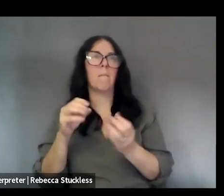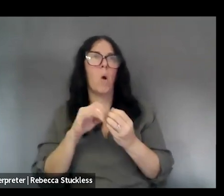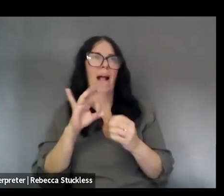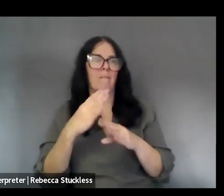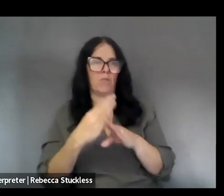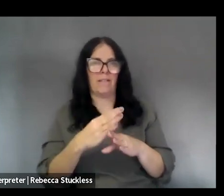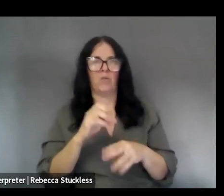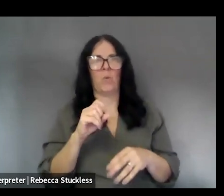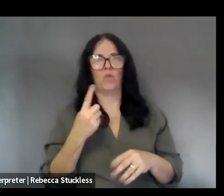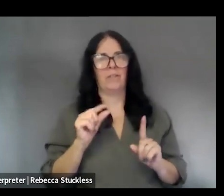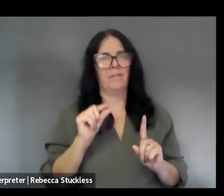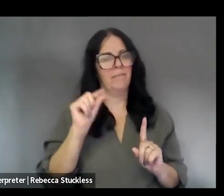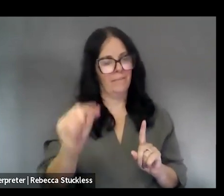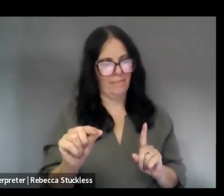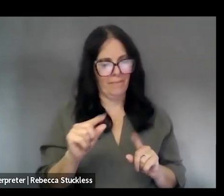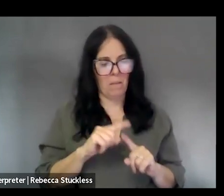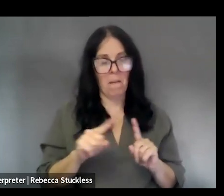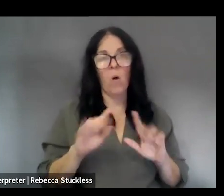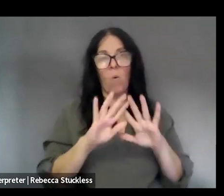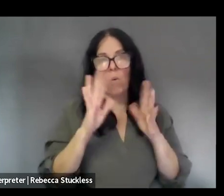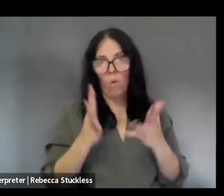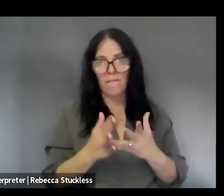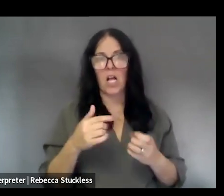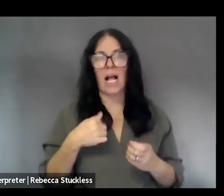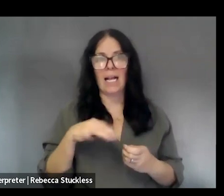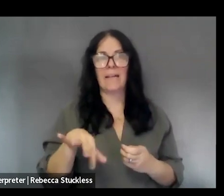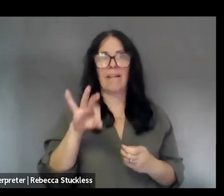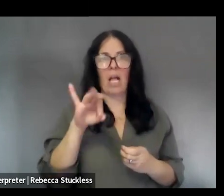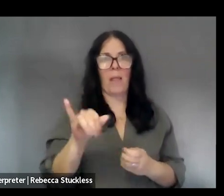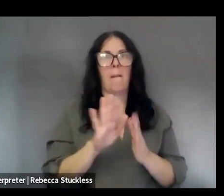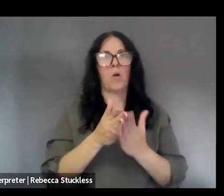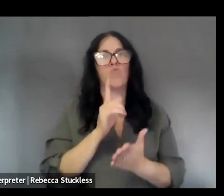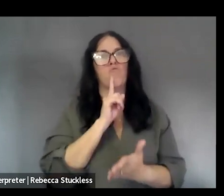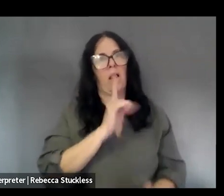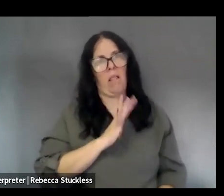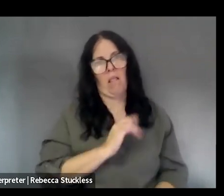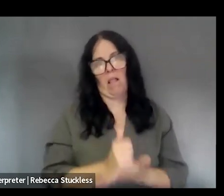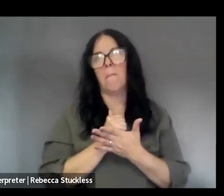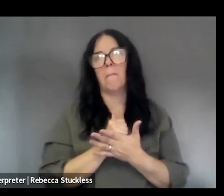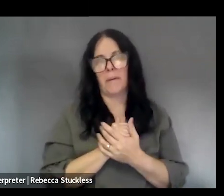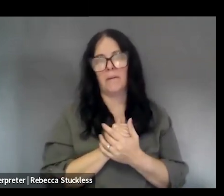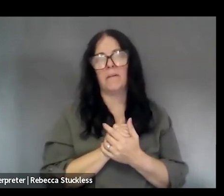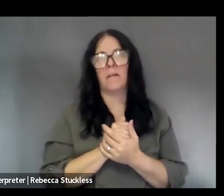a small caveat, but overall, I found that really really informative, and again it's